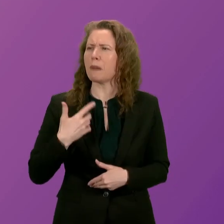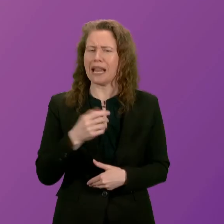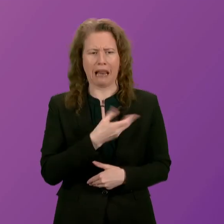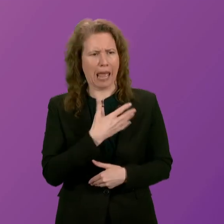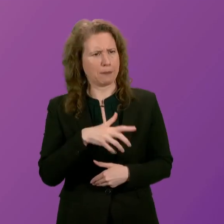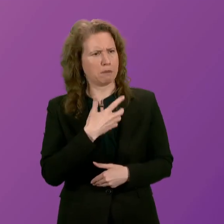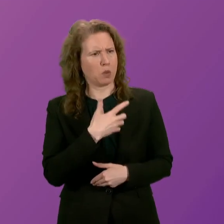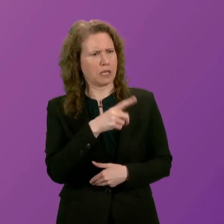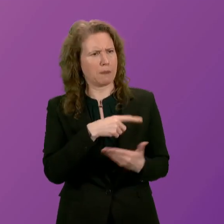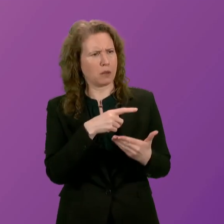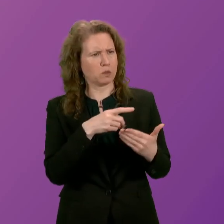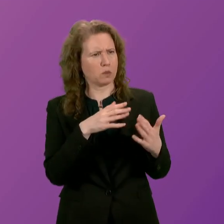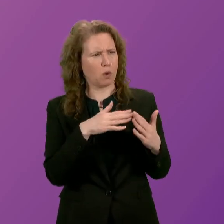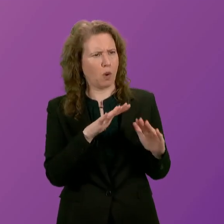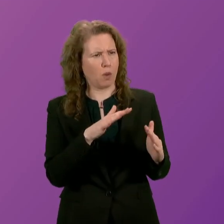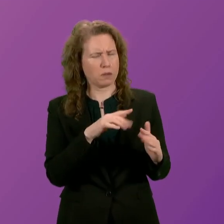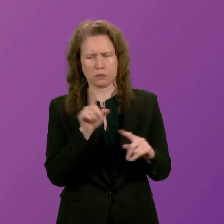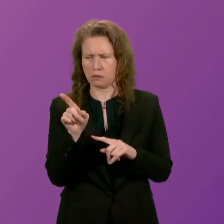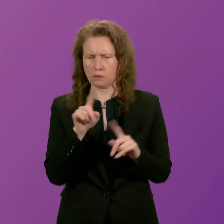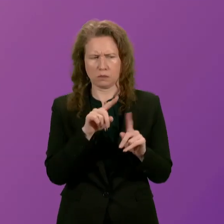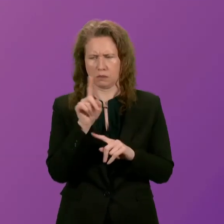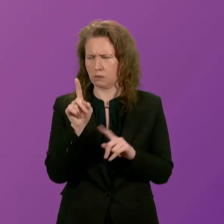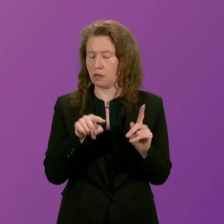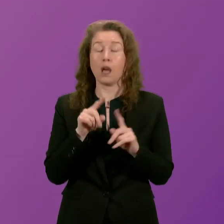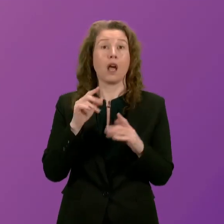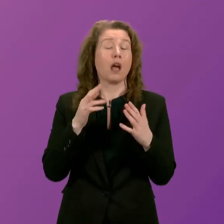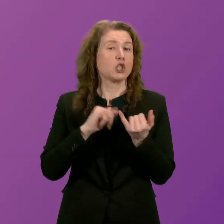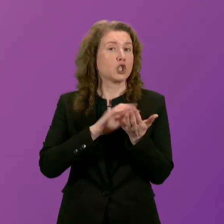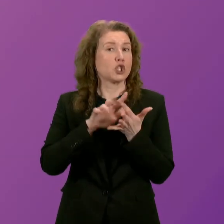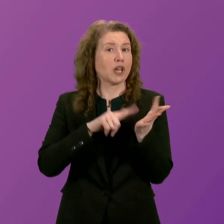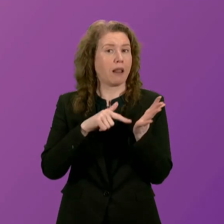about homelessness. Shelter Scotland called the programme for government a